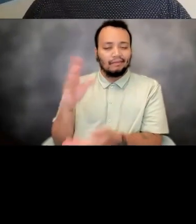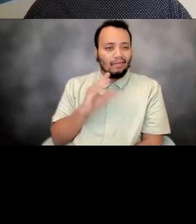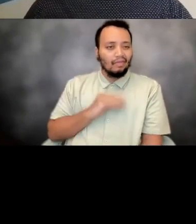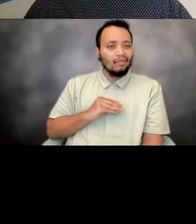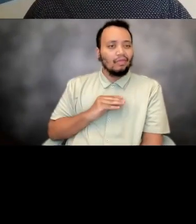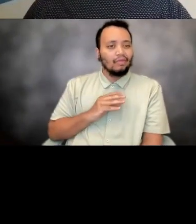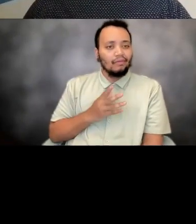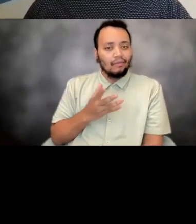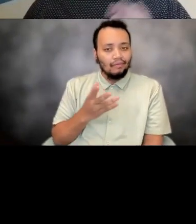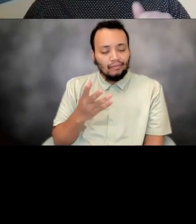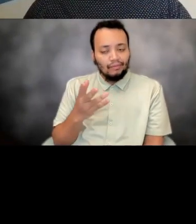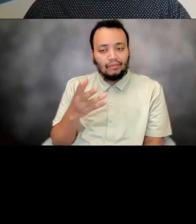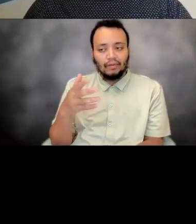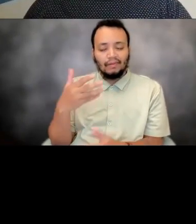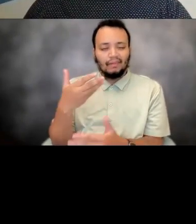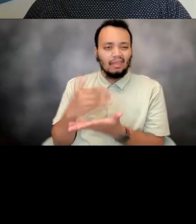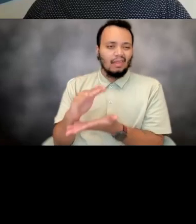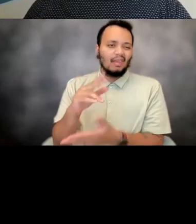if they say, you know, "No, we're not gonna help."